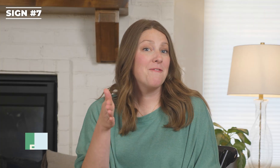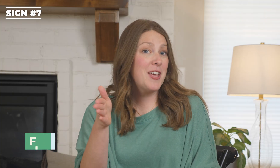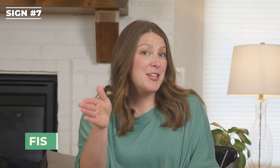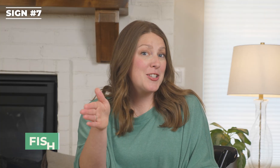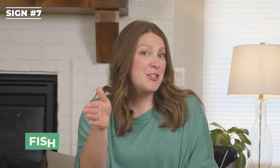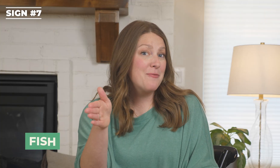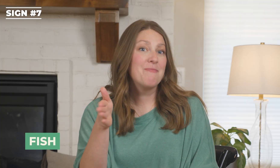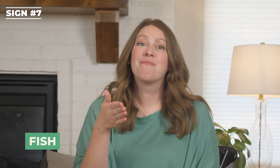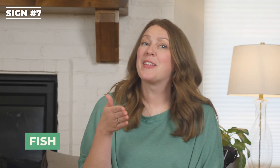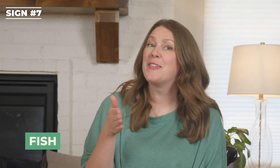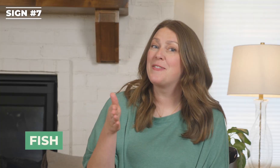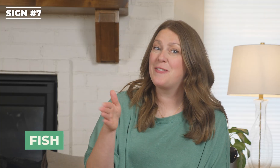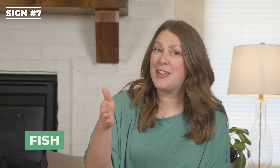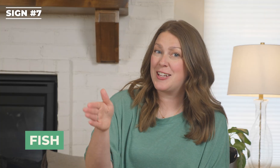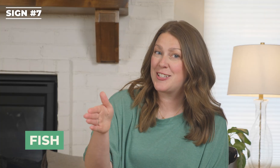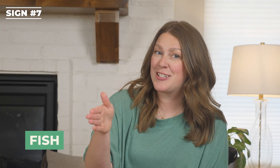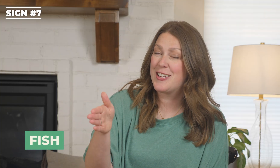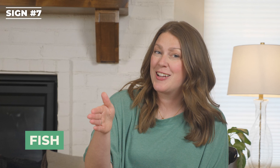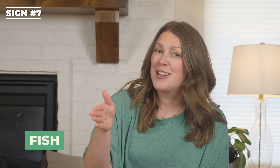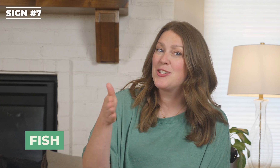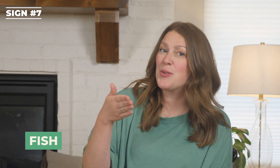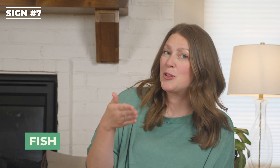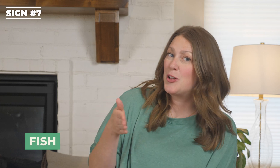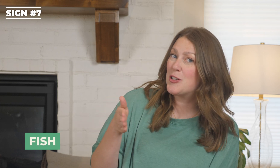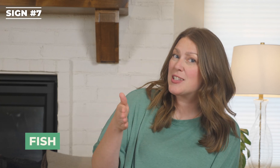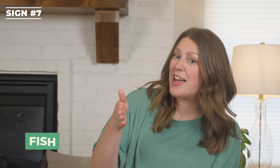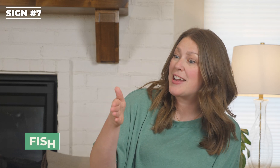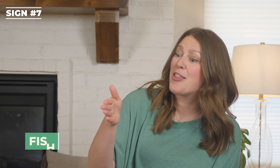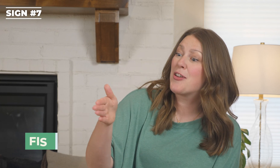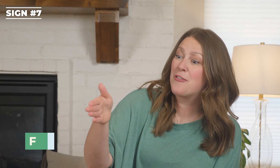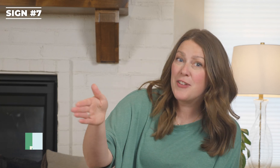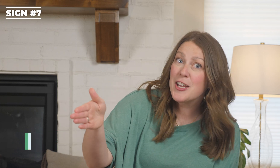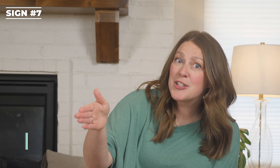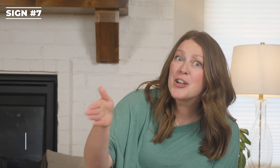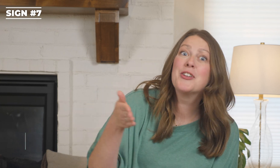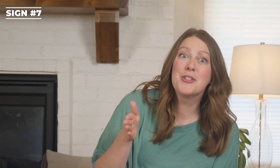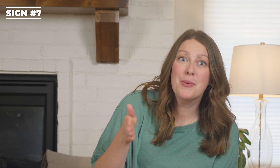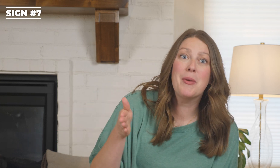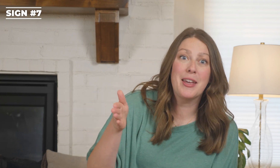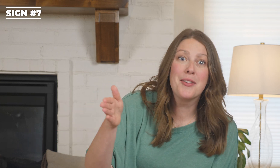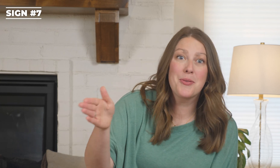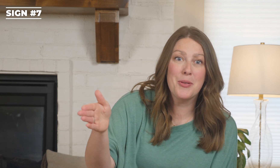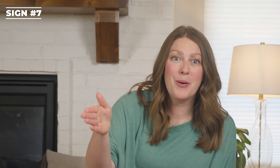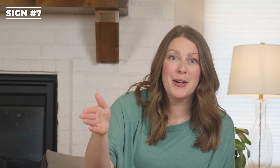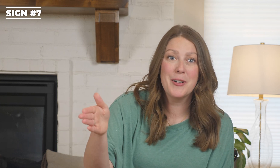Fish. Fish. So it looks like the fish swimming through the water.